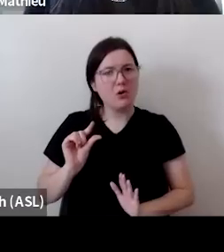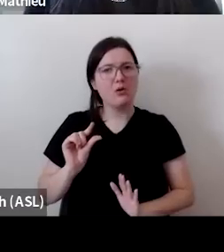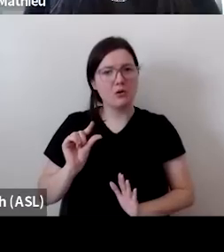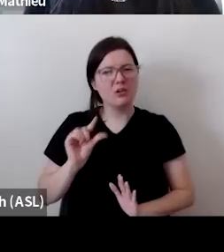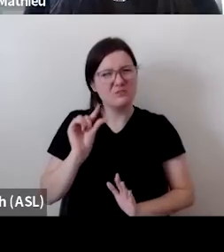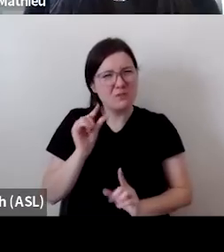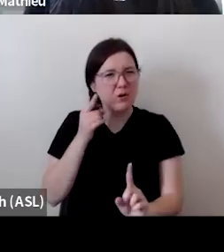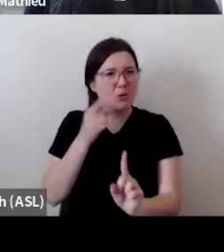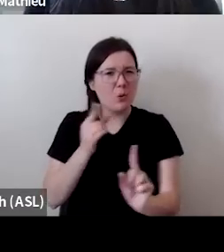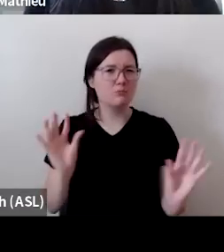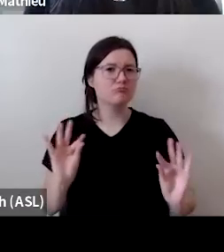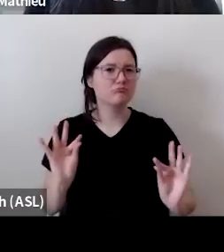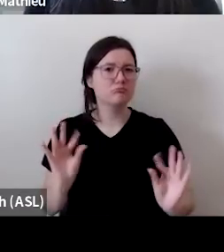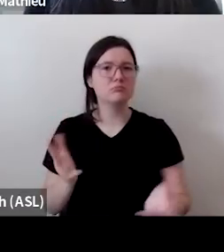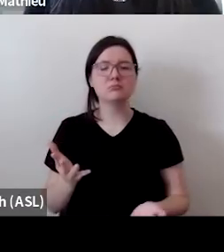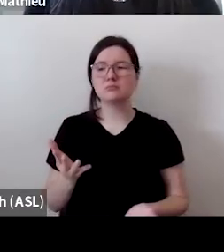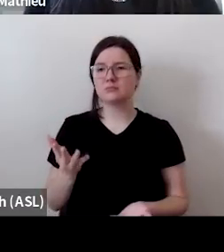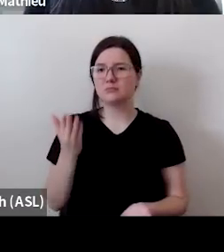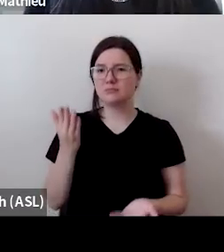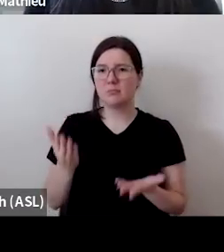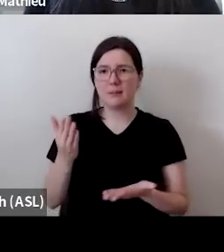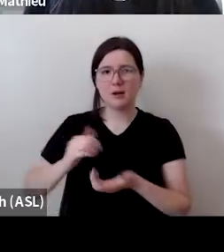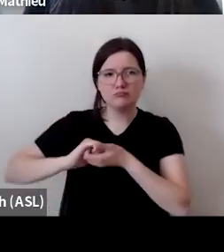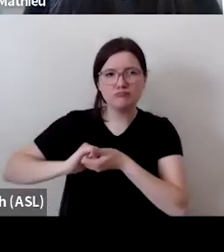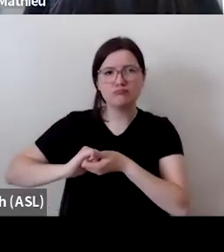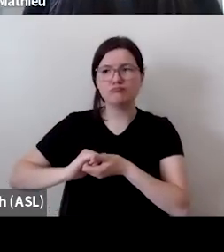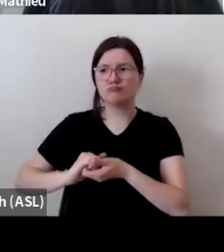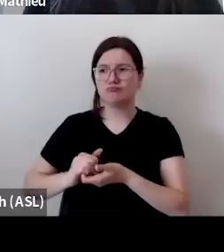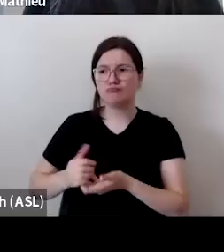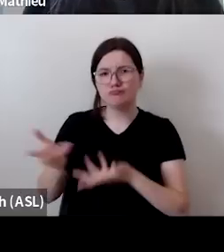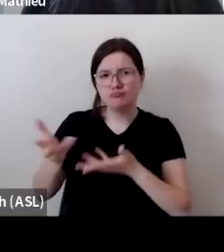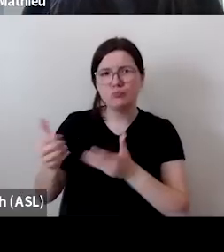that could be collaboratively come up with, with the person, the individual and take it from there.